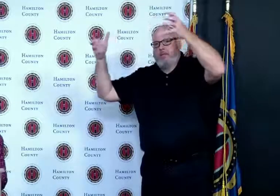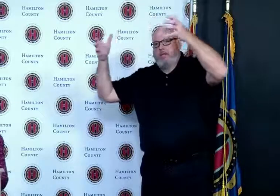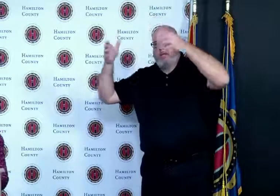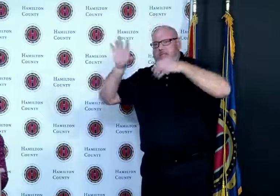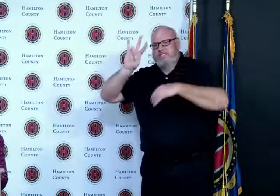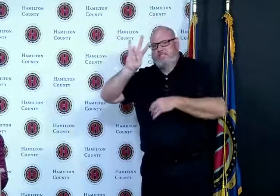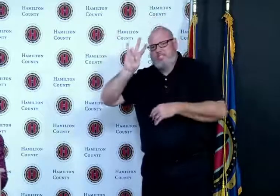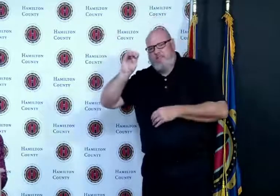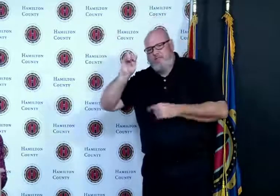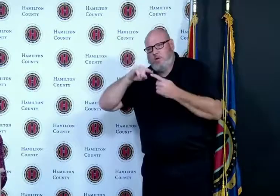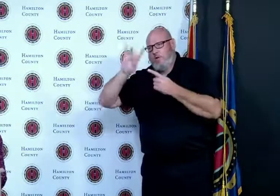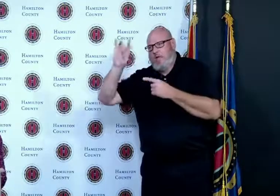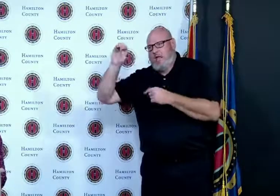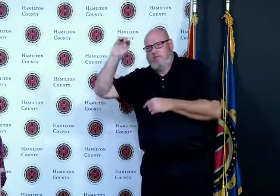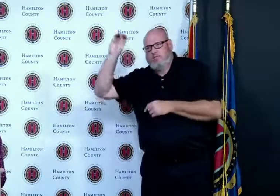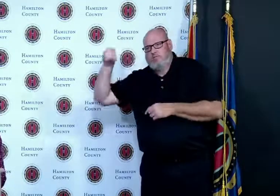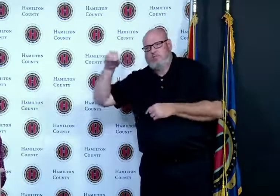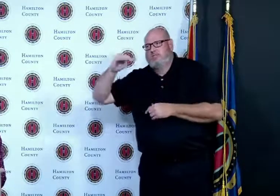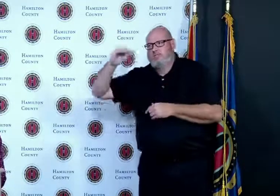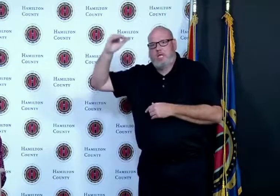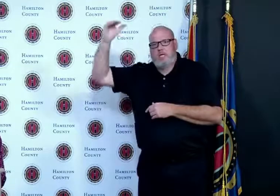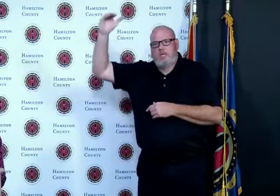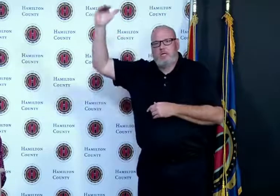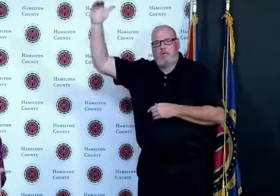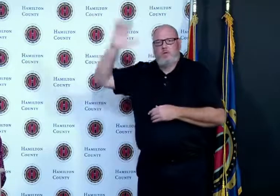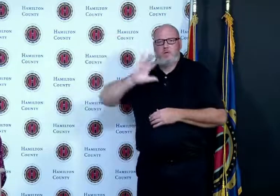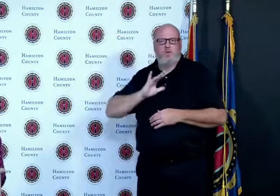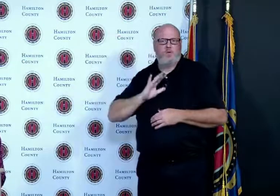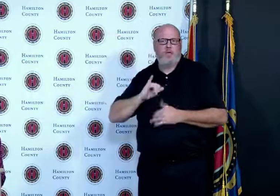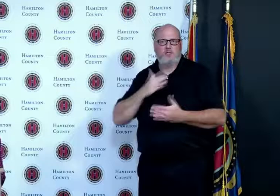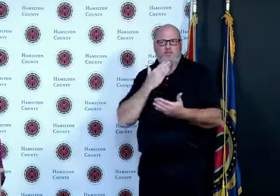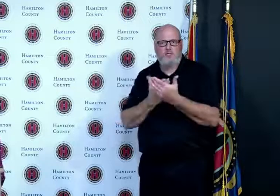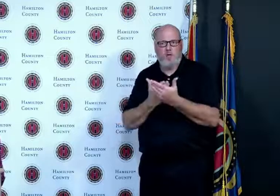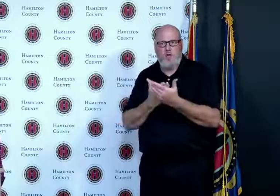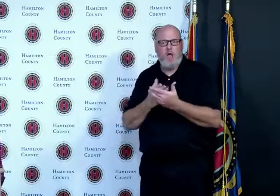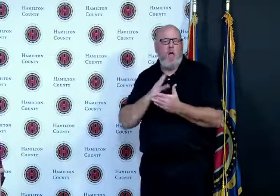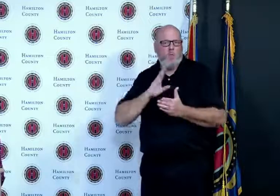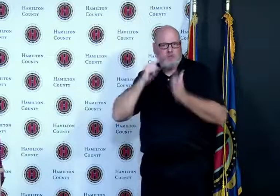let us bring that next week so you can get a better sense of how we're doing with